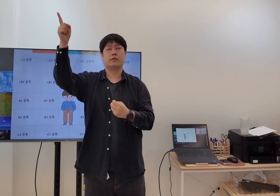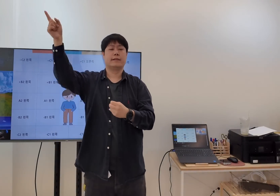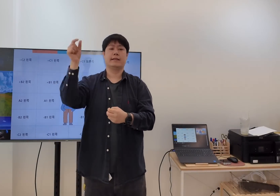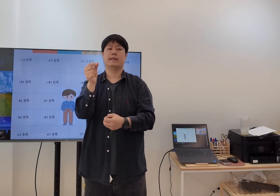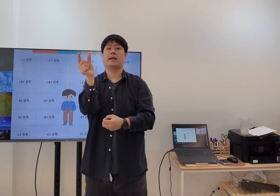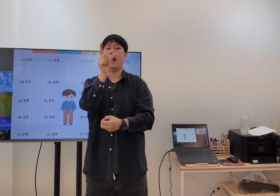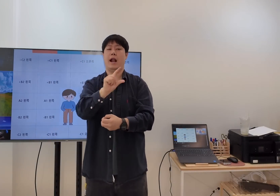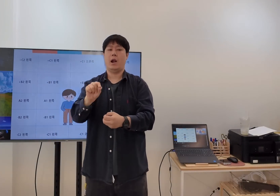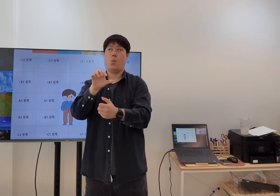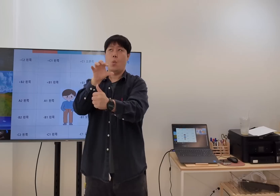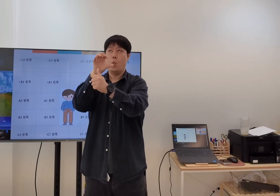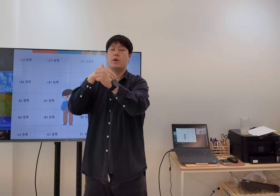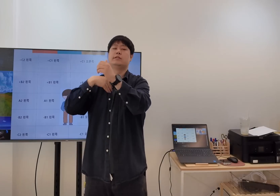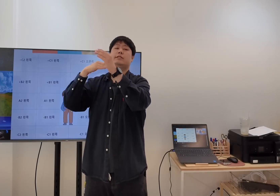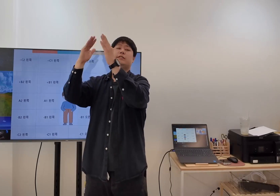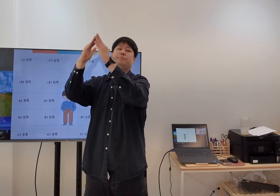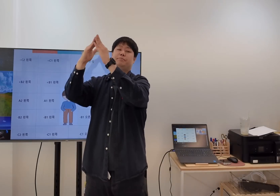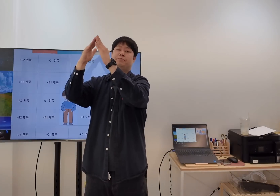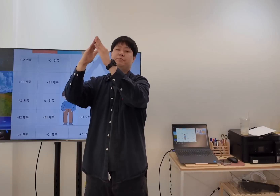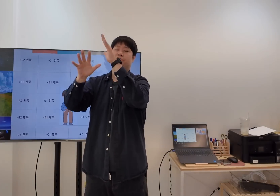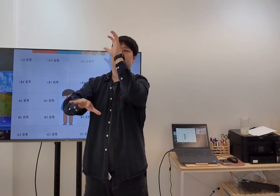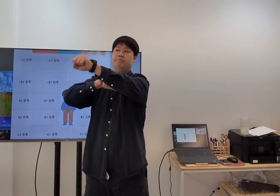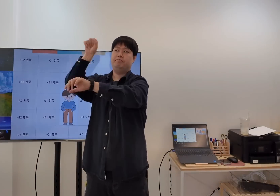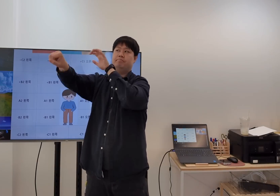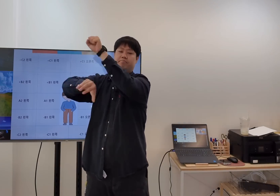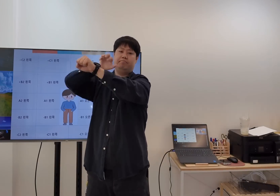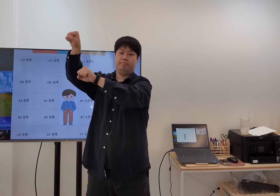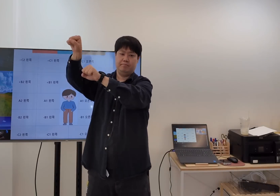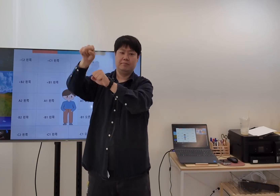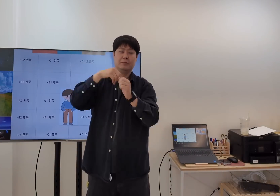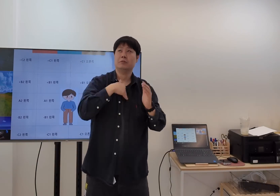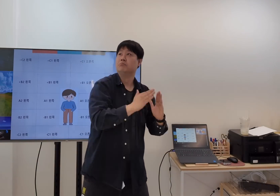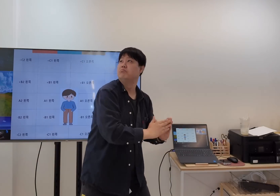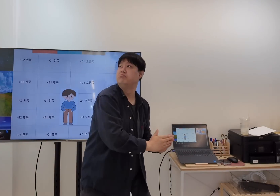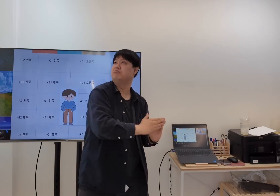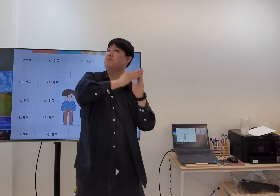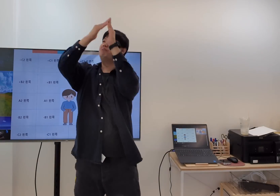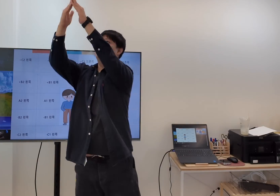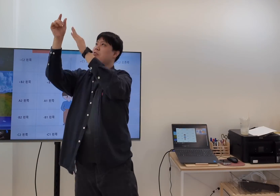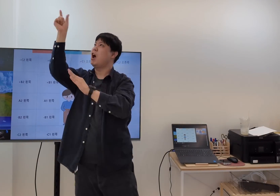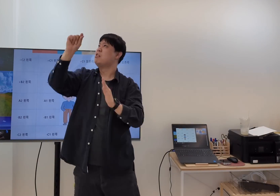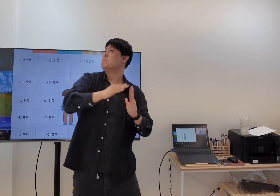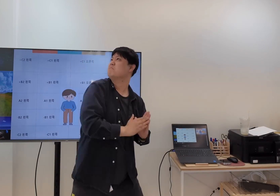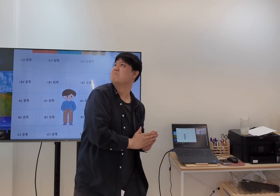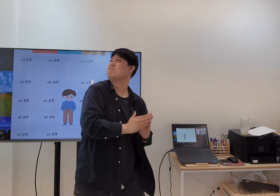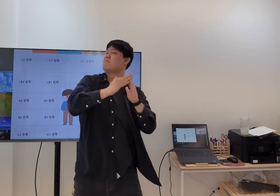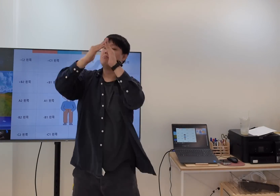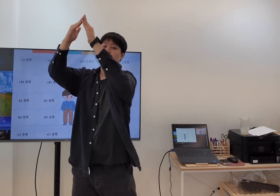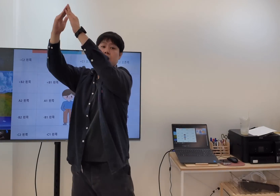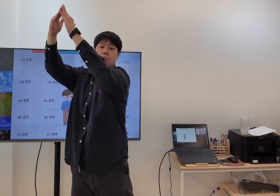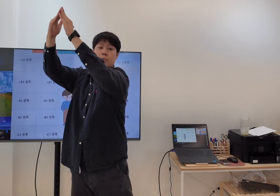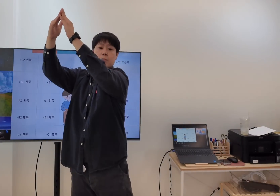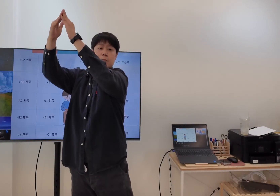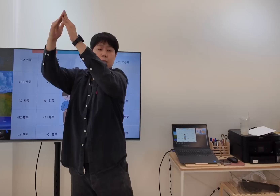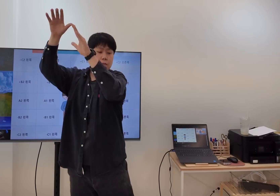Then we can move to the moon, right?